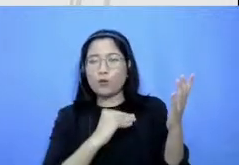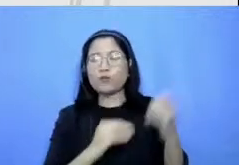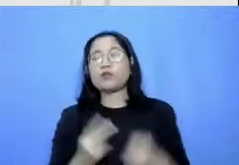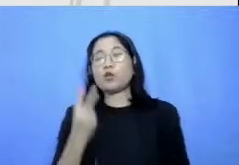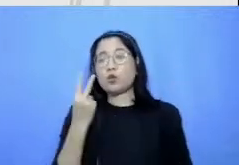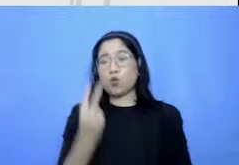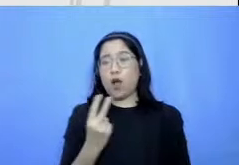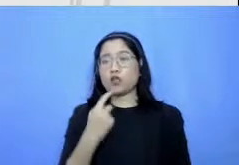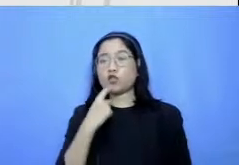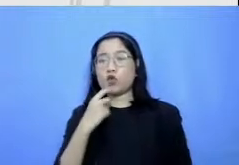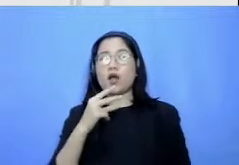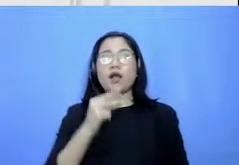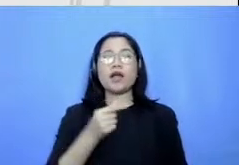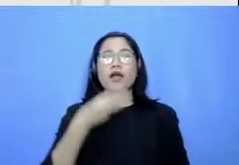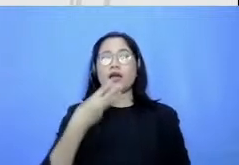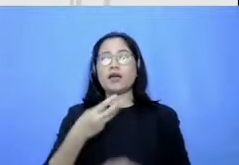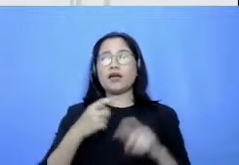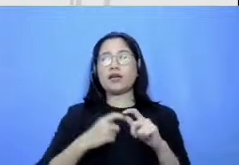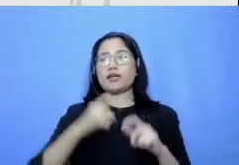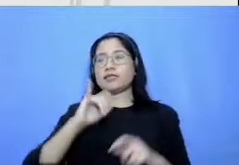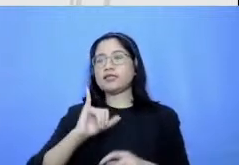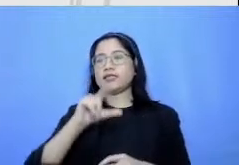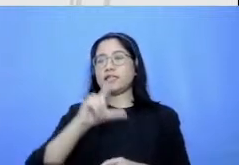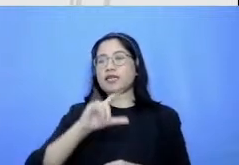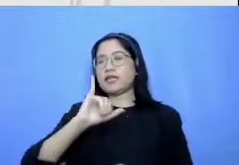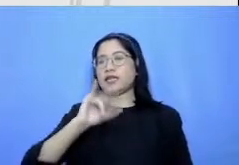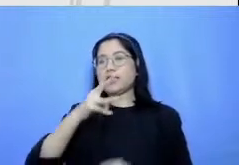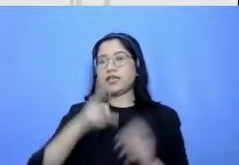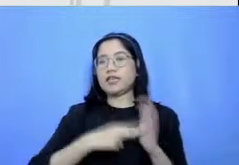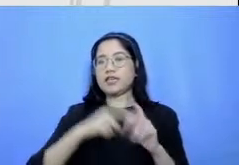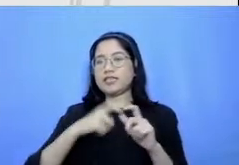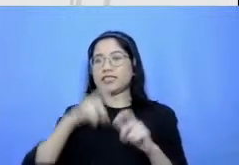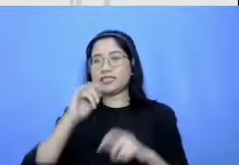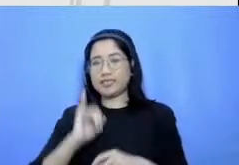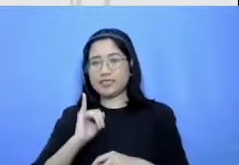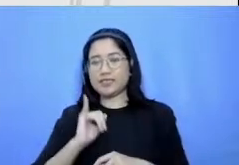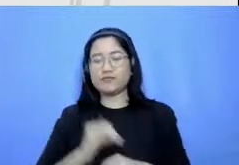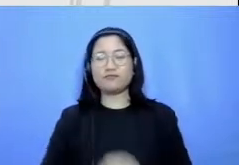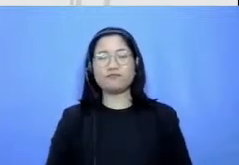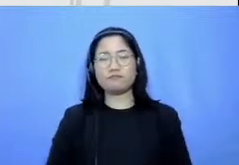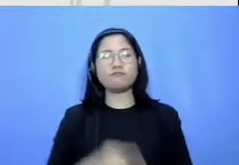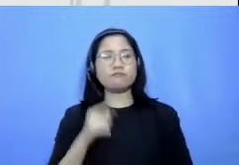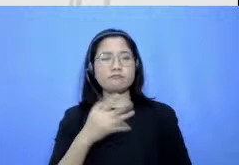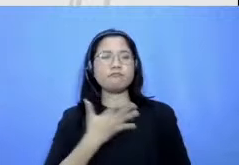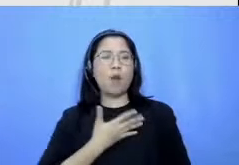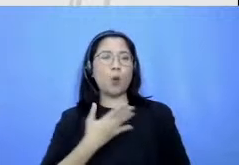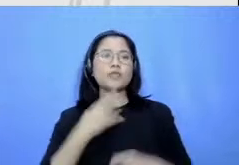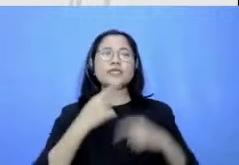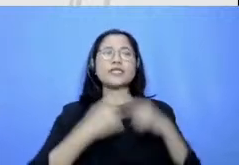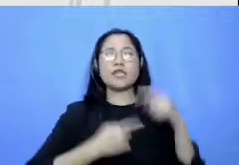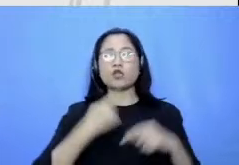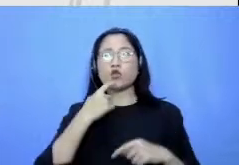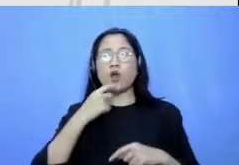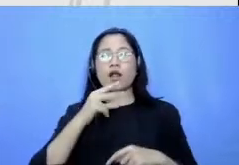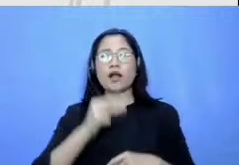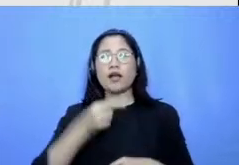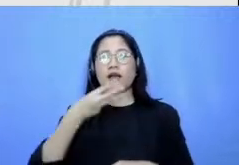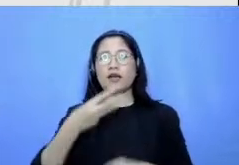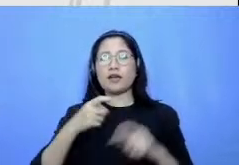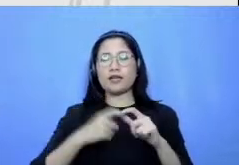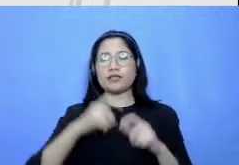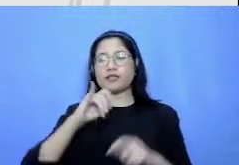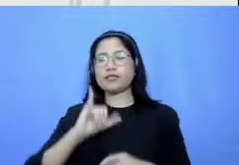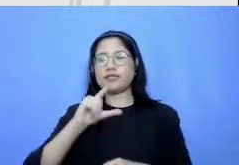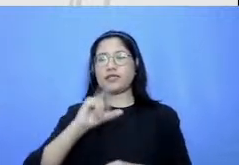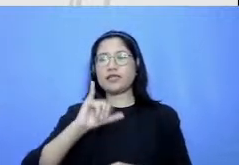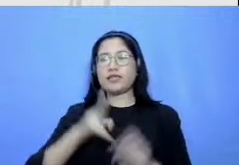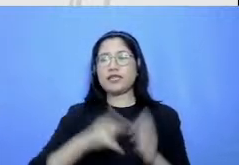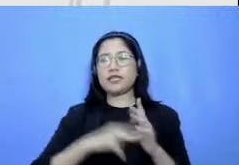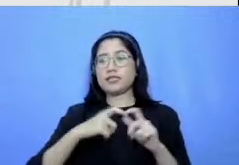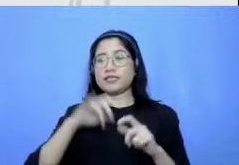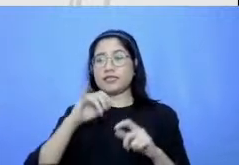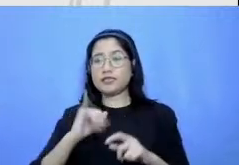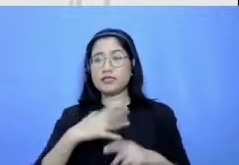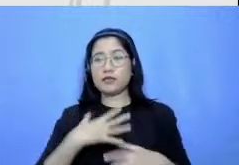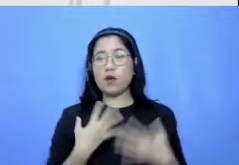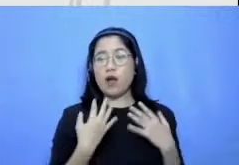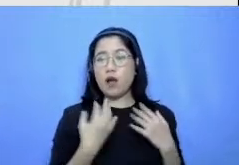Rizieq is opposed to it, my hope is to tell about nutrition so that we can provide an image that